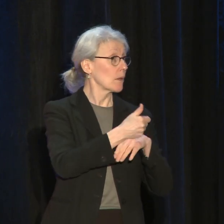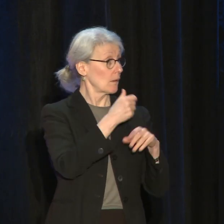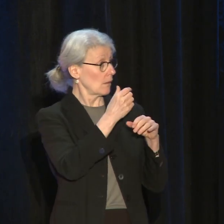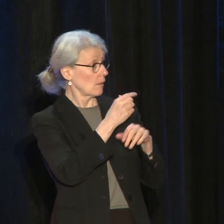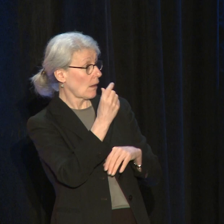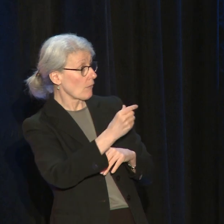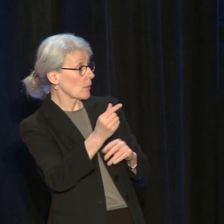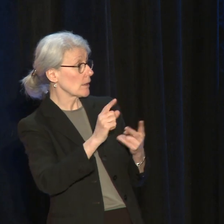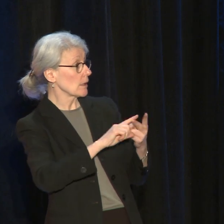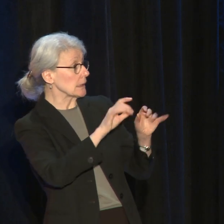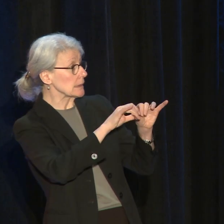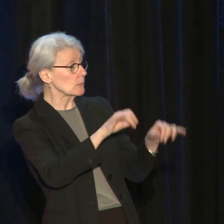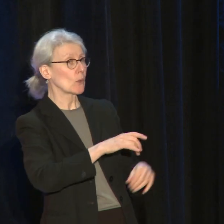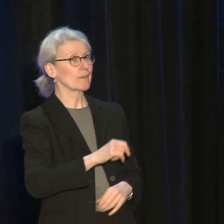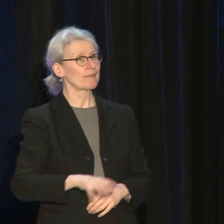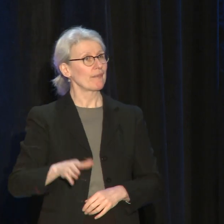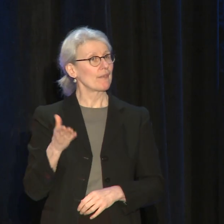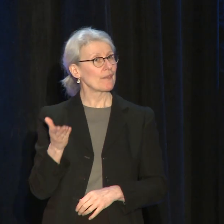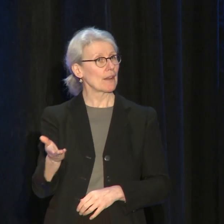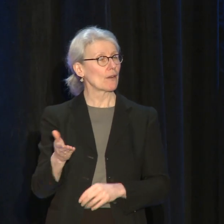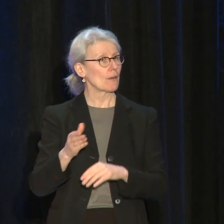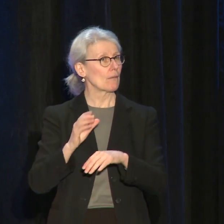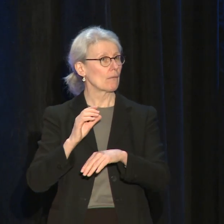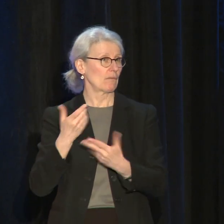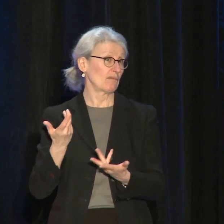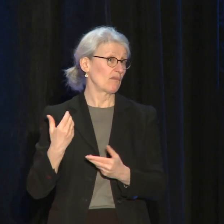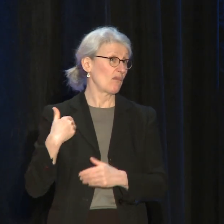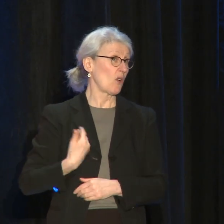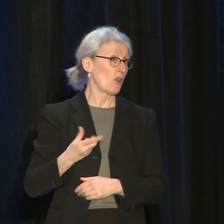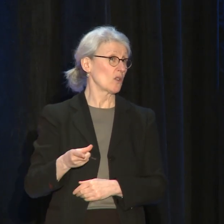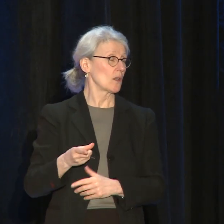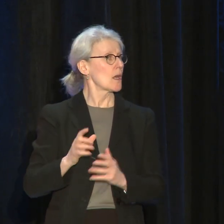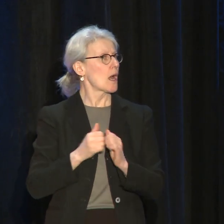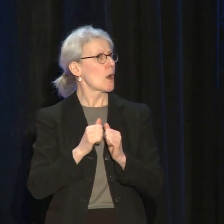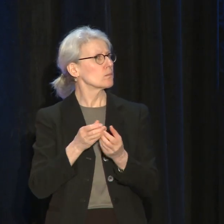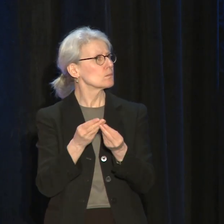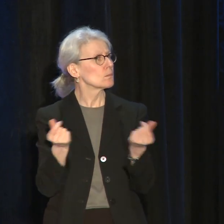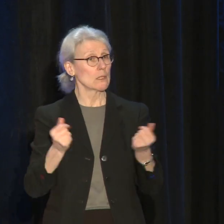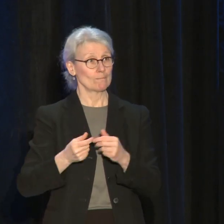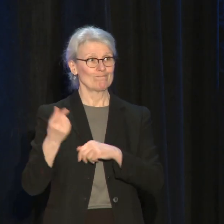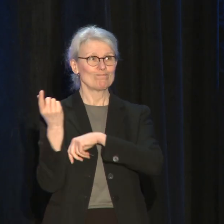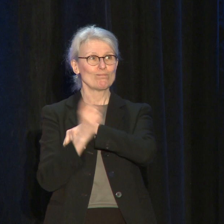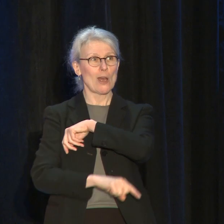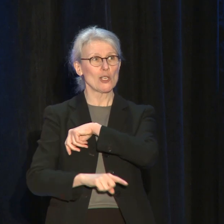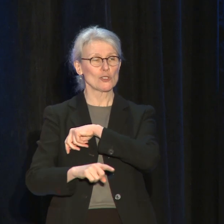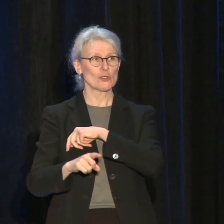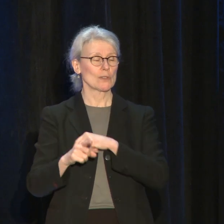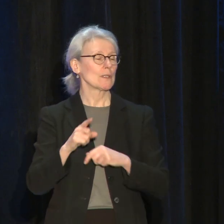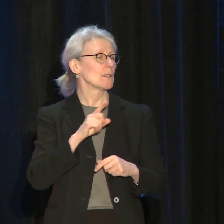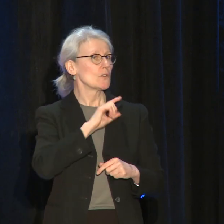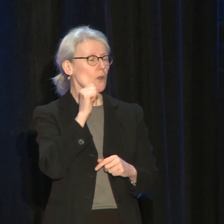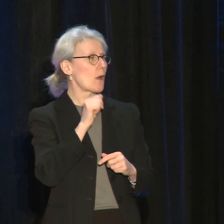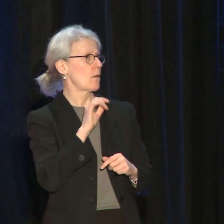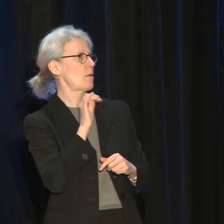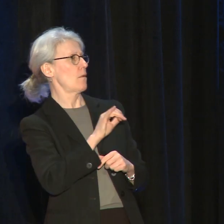fault and the way to address it is to punish them, rather than radical social change that